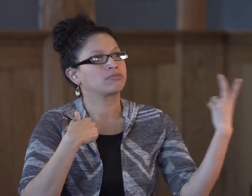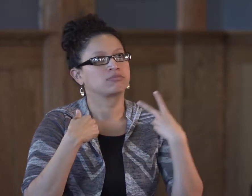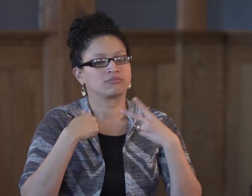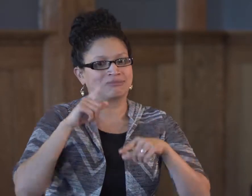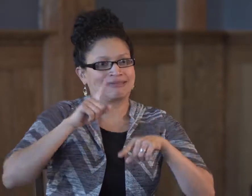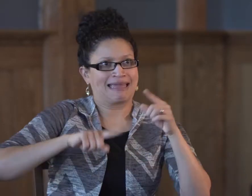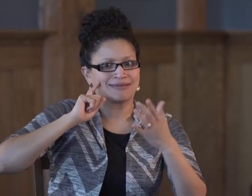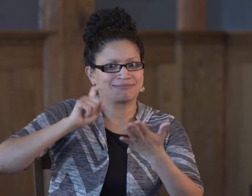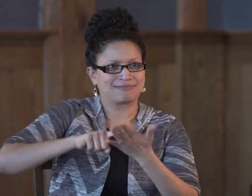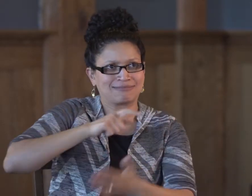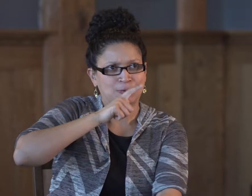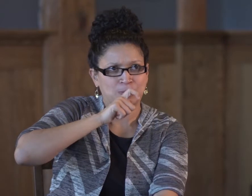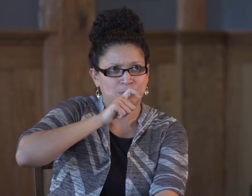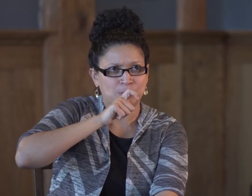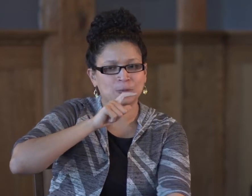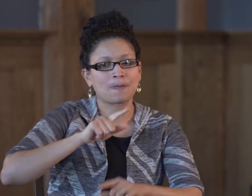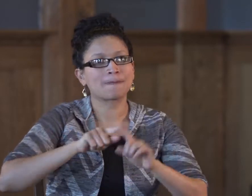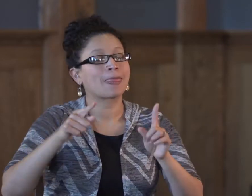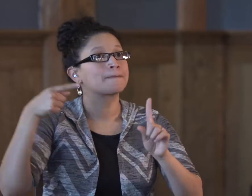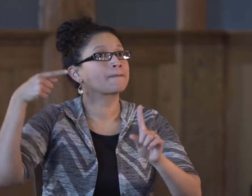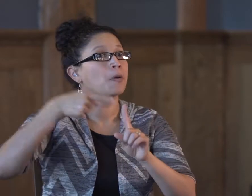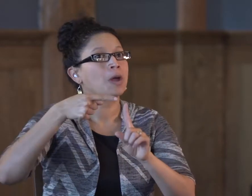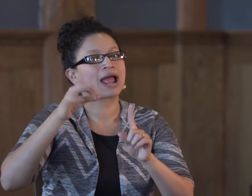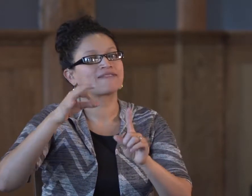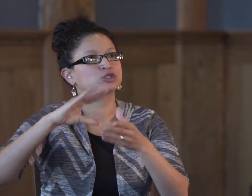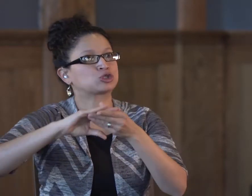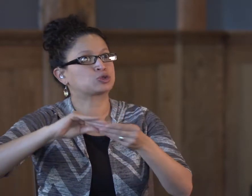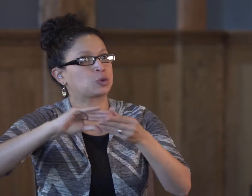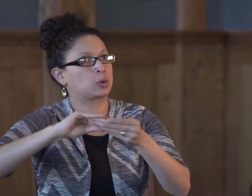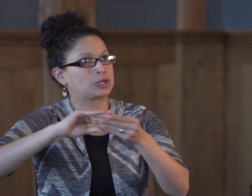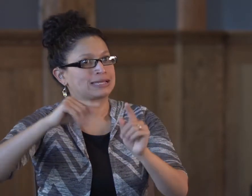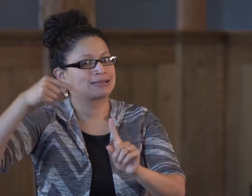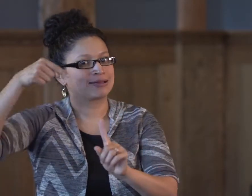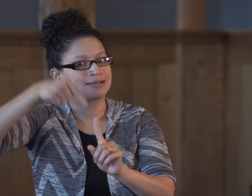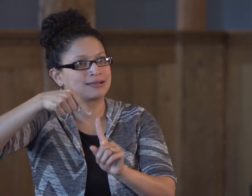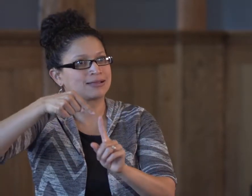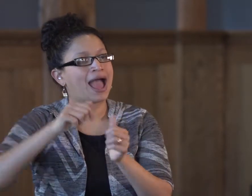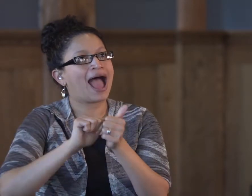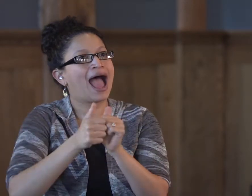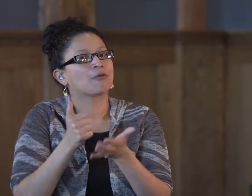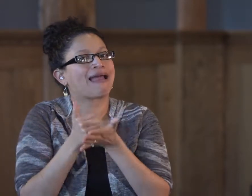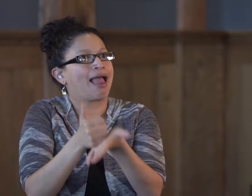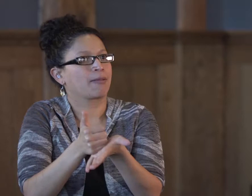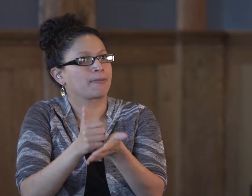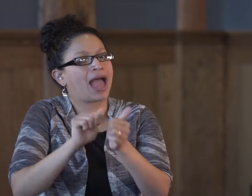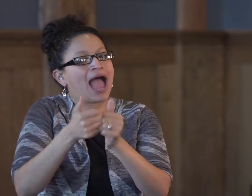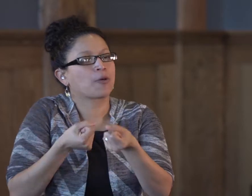gender. So those nontraditional or non-core members would not be able to pinpoint an individual,